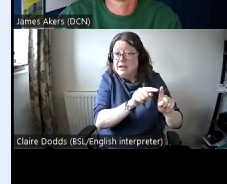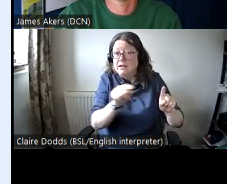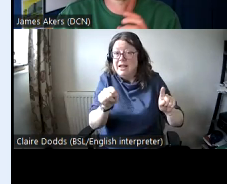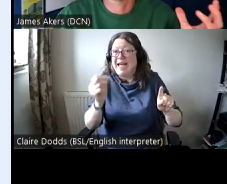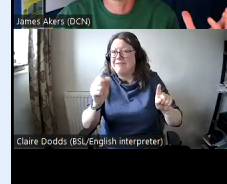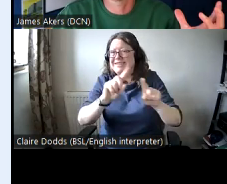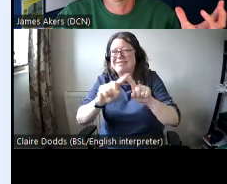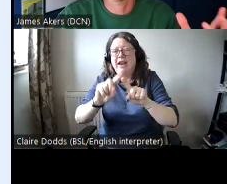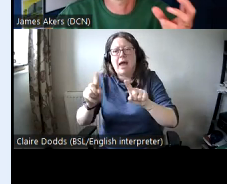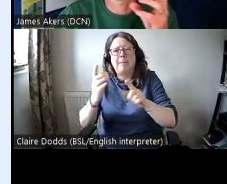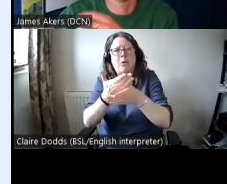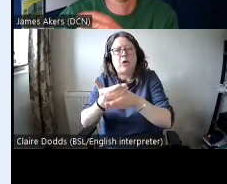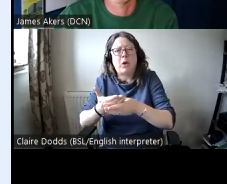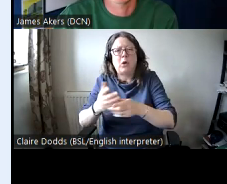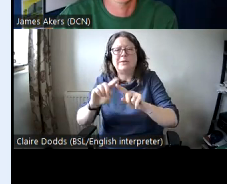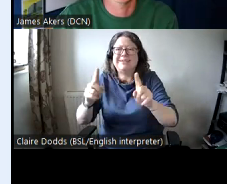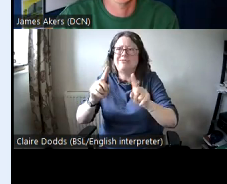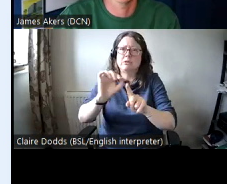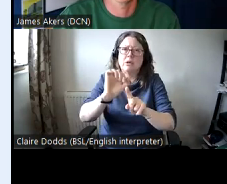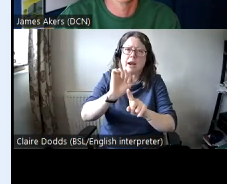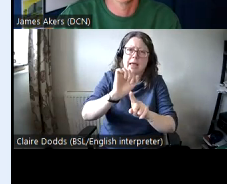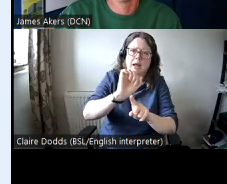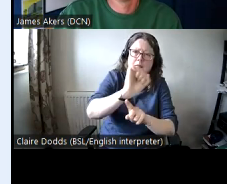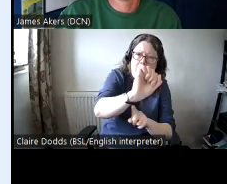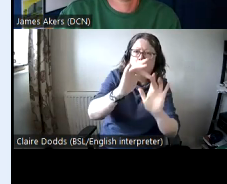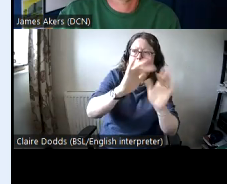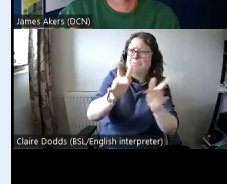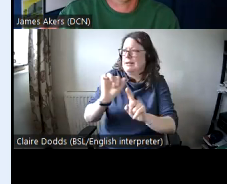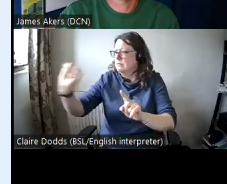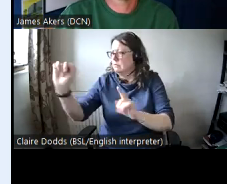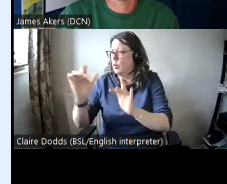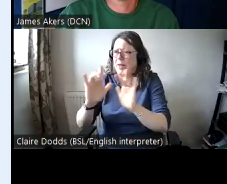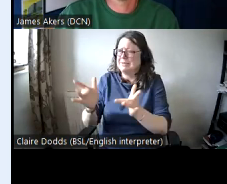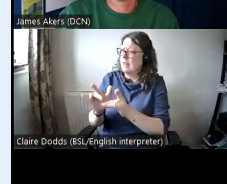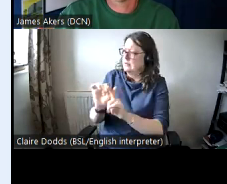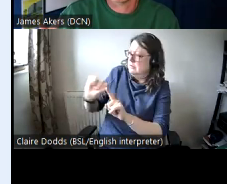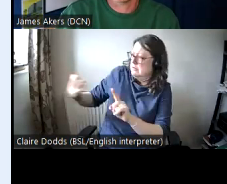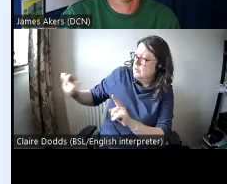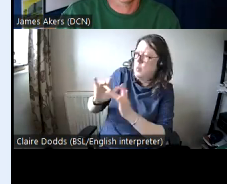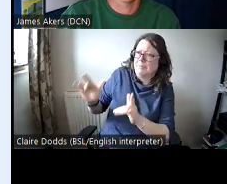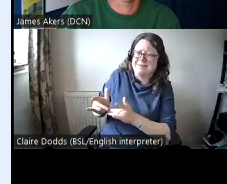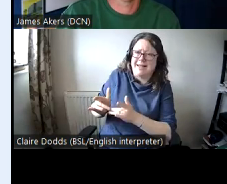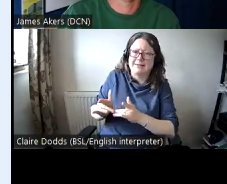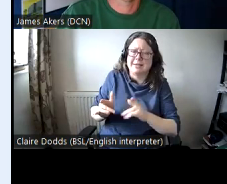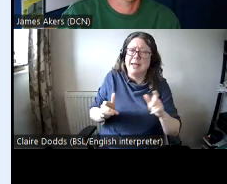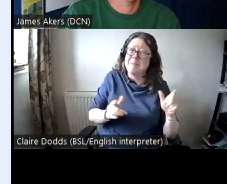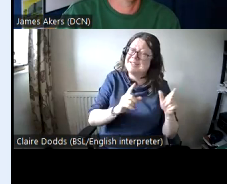They created this account and then have properties underneath it. Now the problem with this is that Mind Unit, this organization,